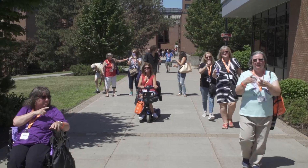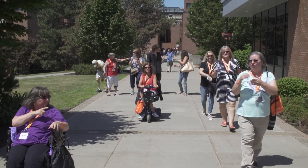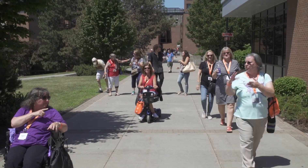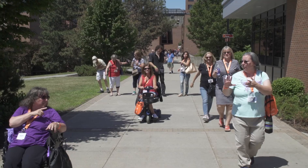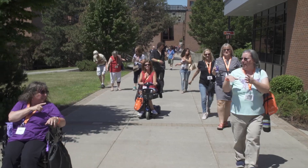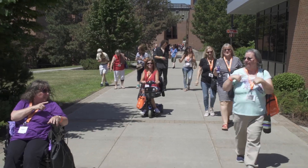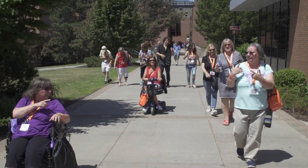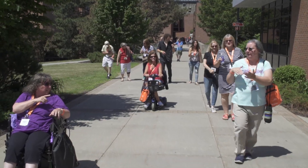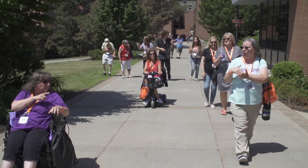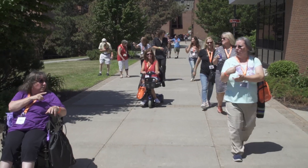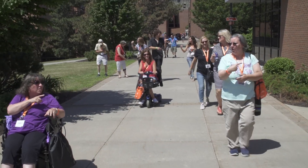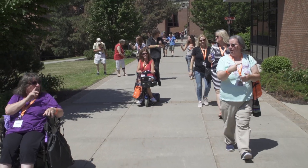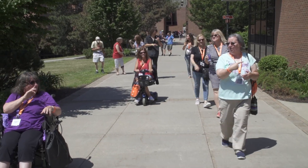That's the Student Life Center.